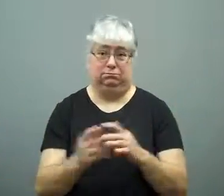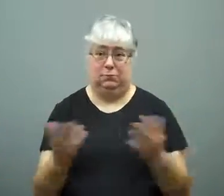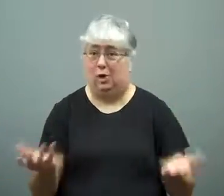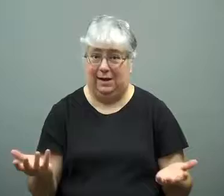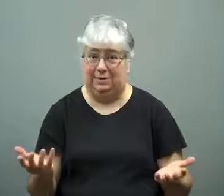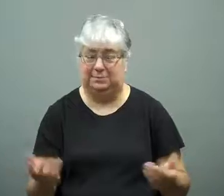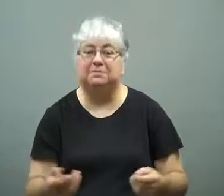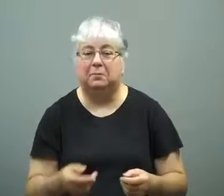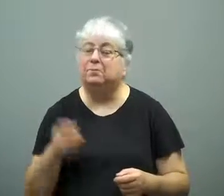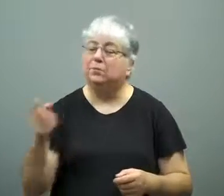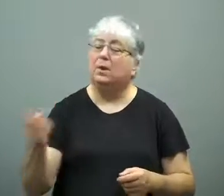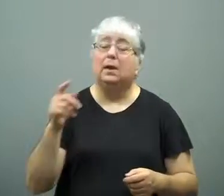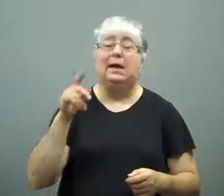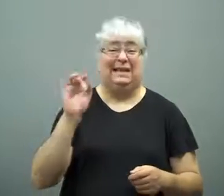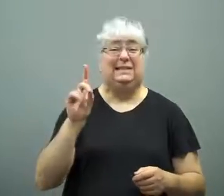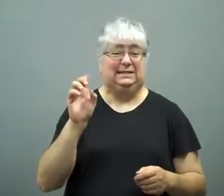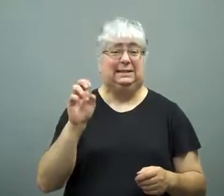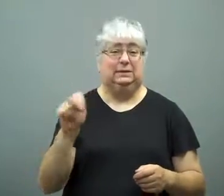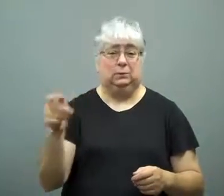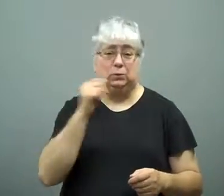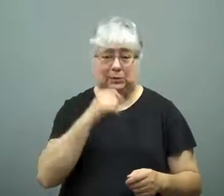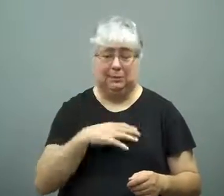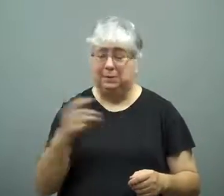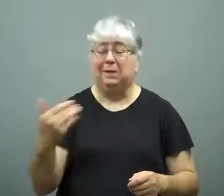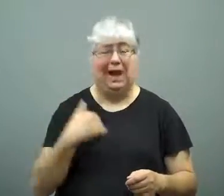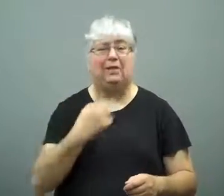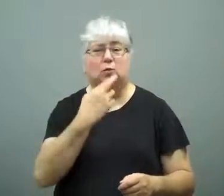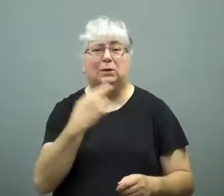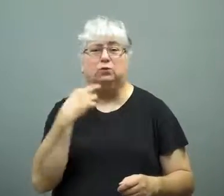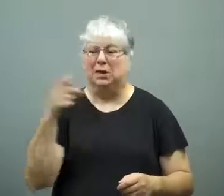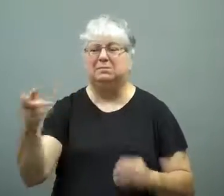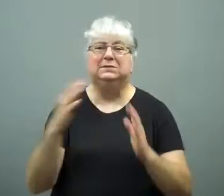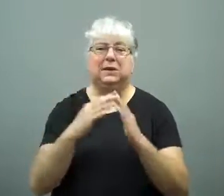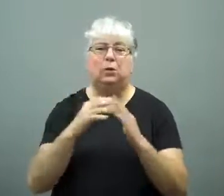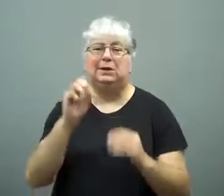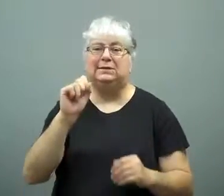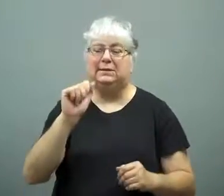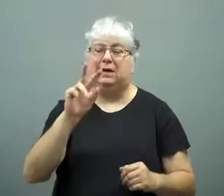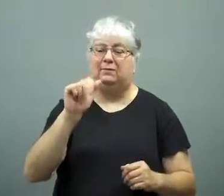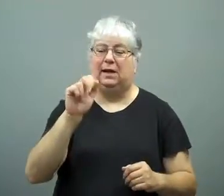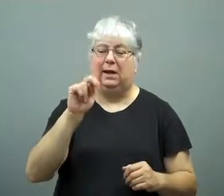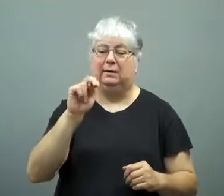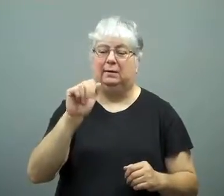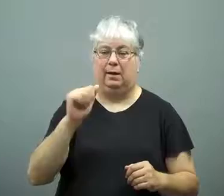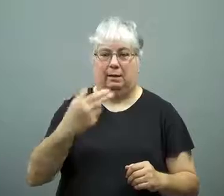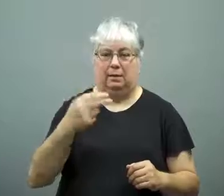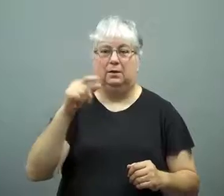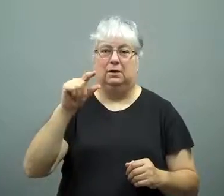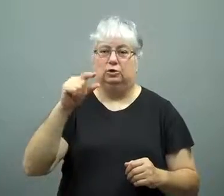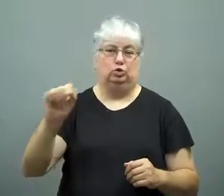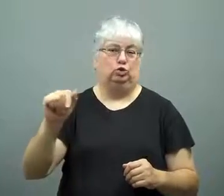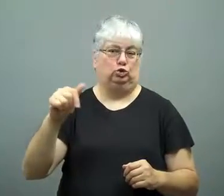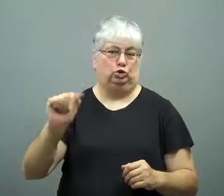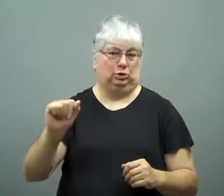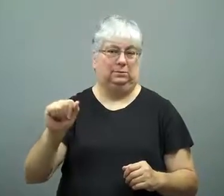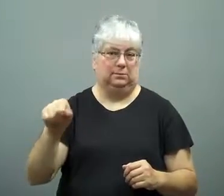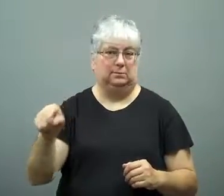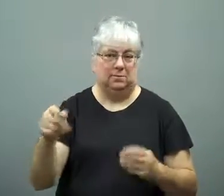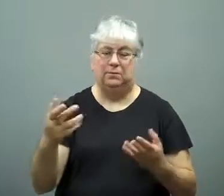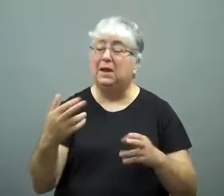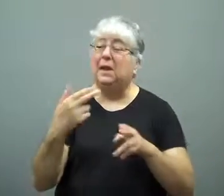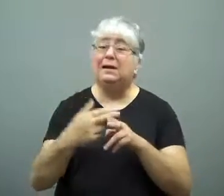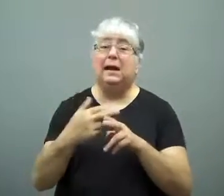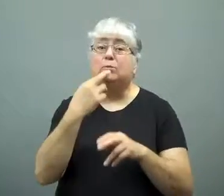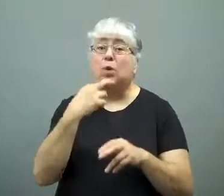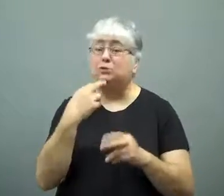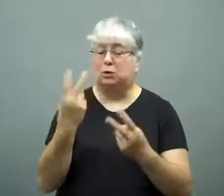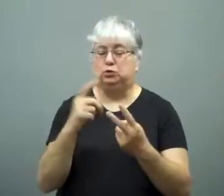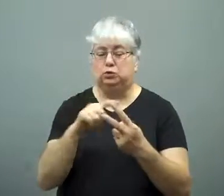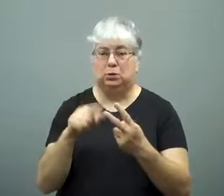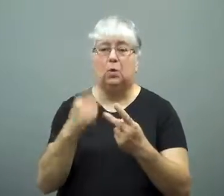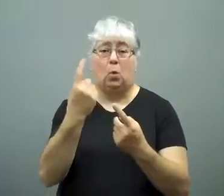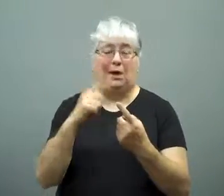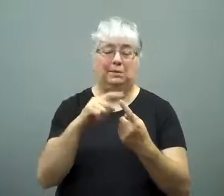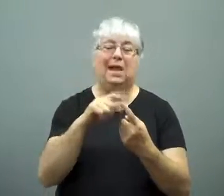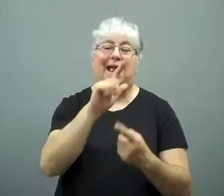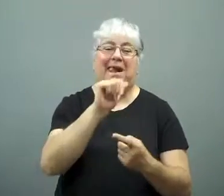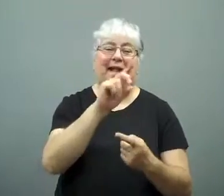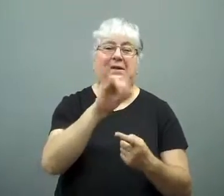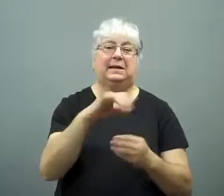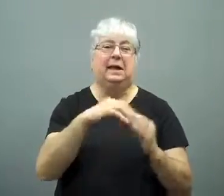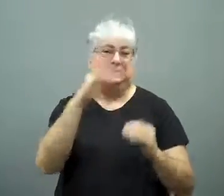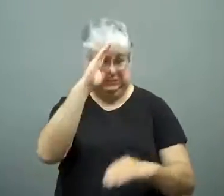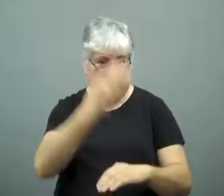Deen has restaurants in Savannah, Georgia.